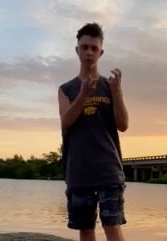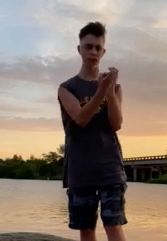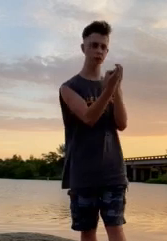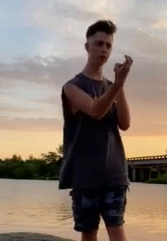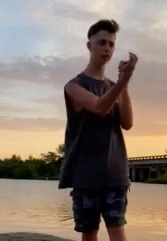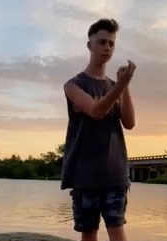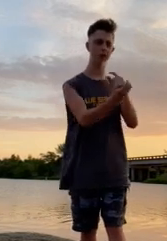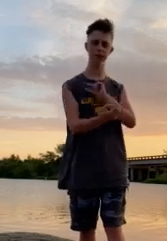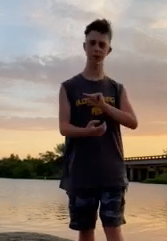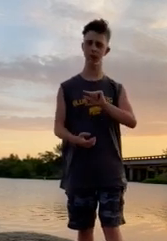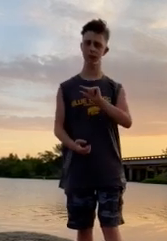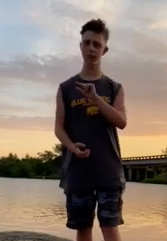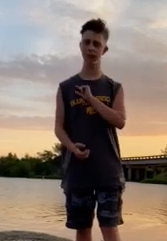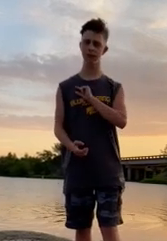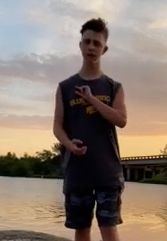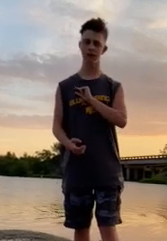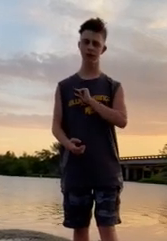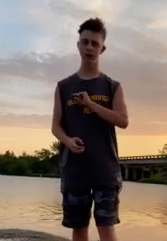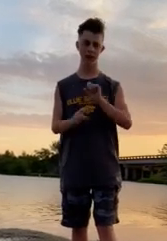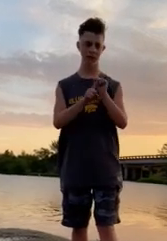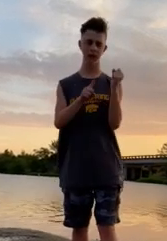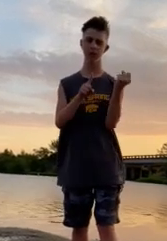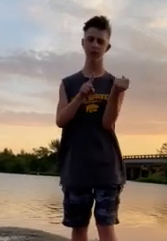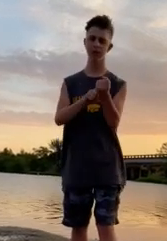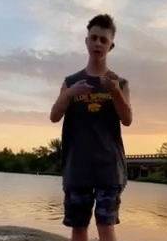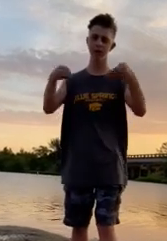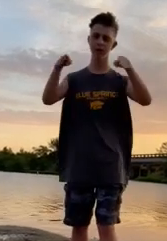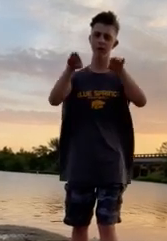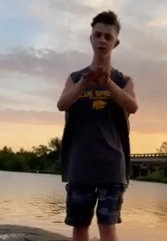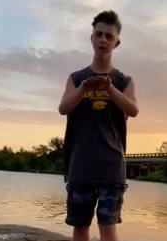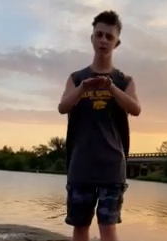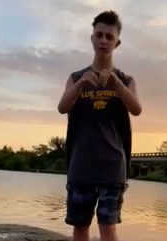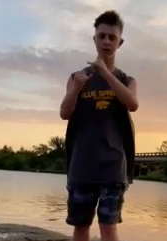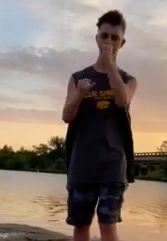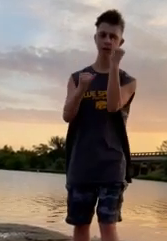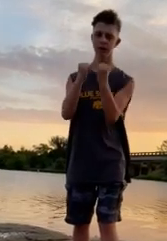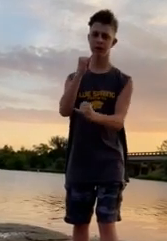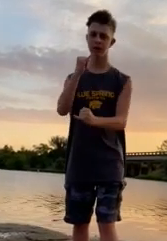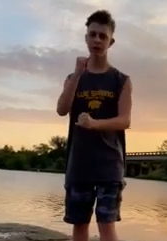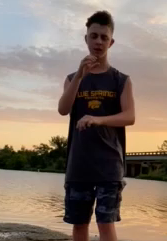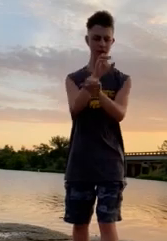The verdict was guilty Case closed the end